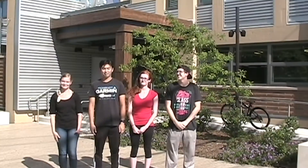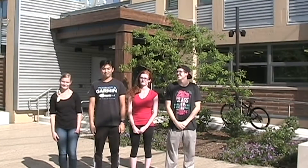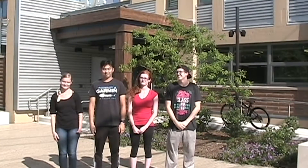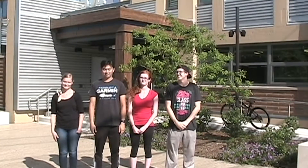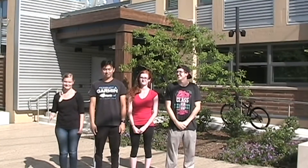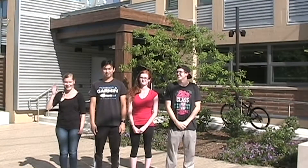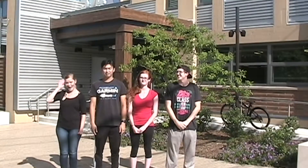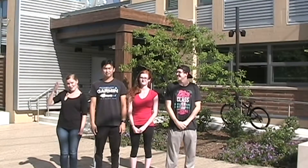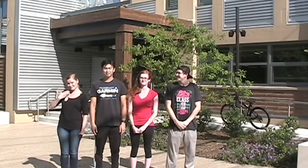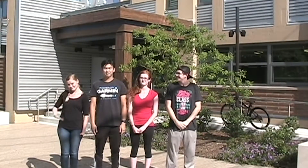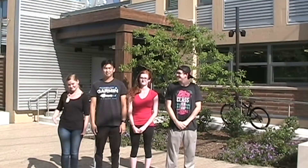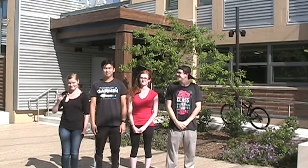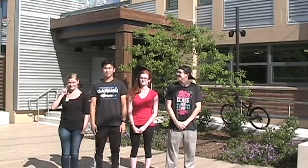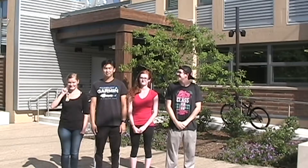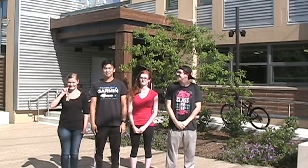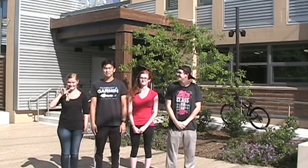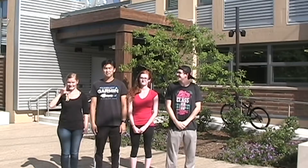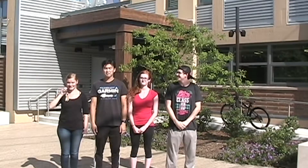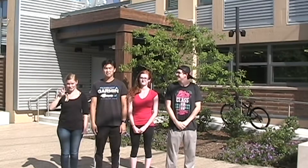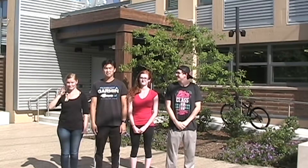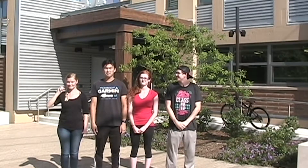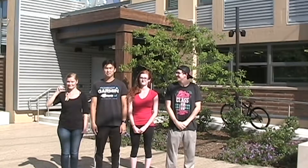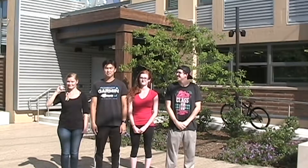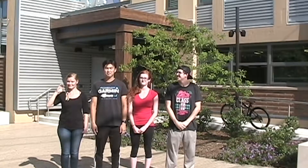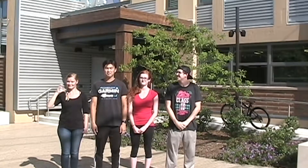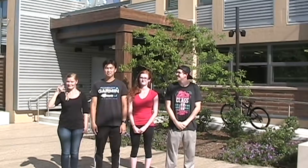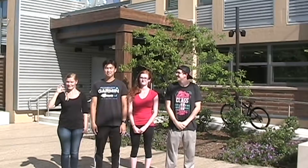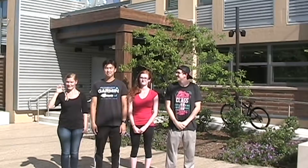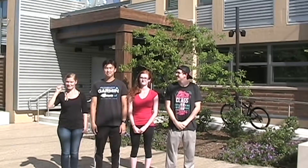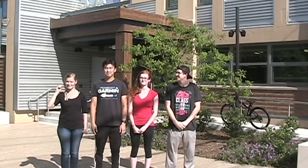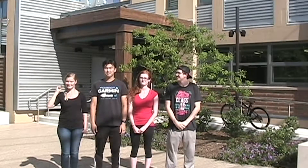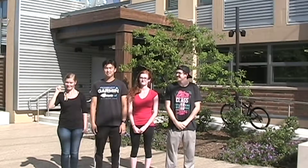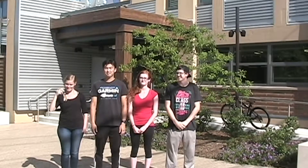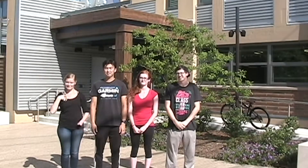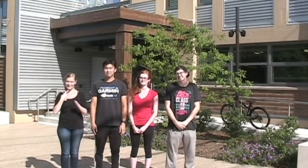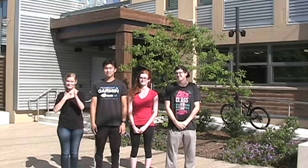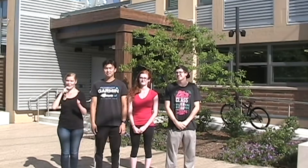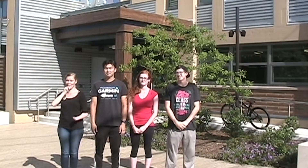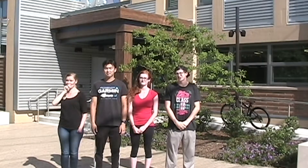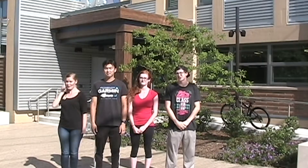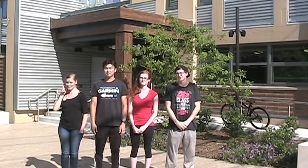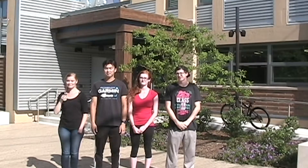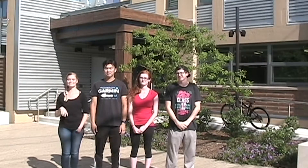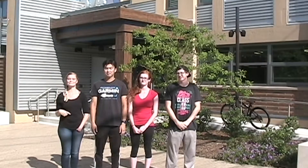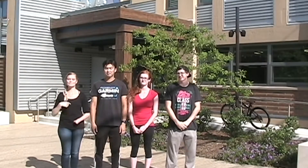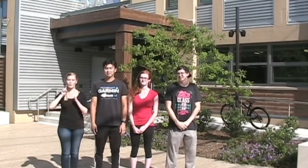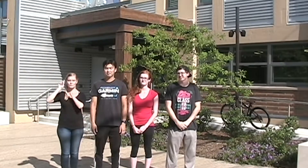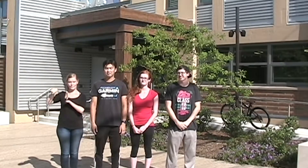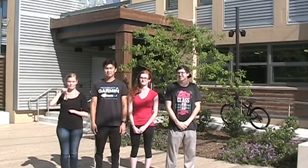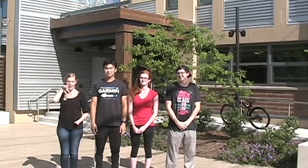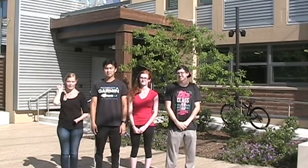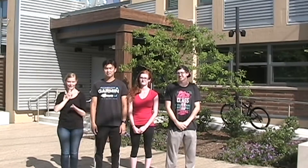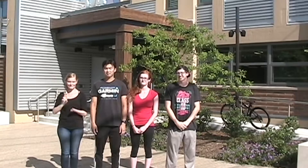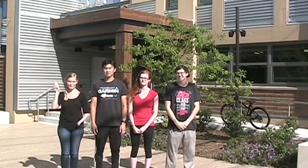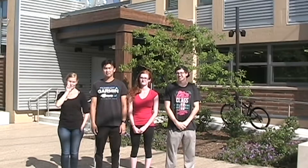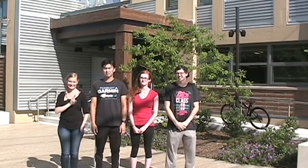Hi, my name is Taylor Mickelson. I'm from North Dakota. I attend Gallaudet University.